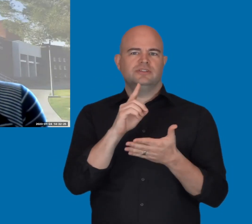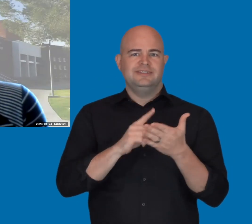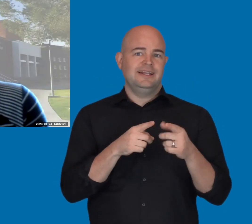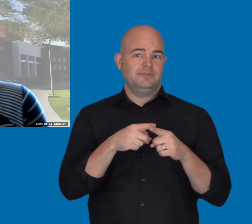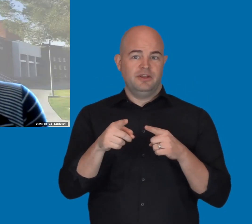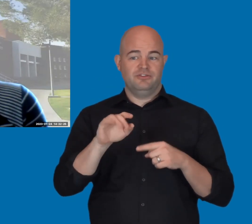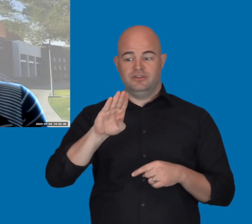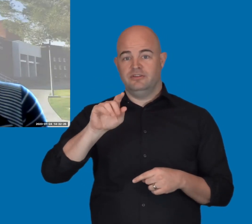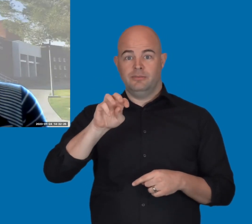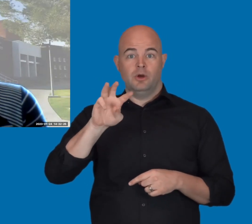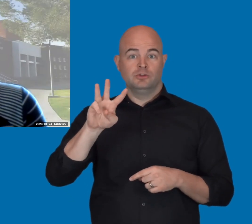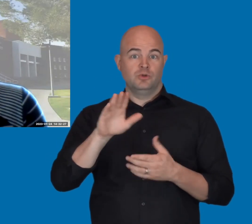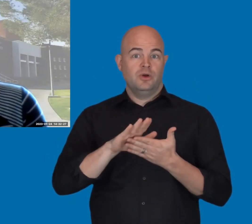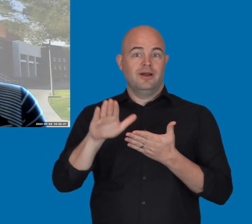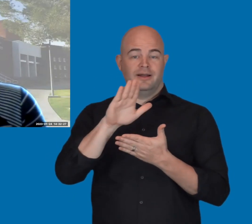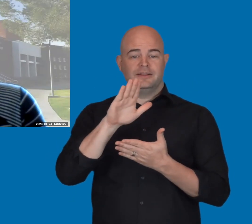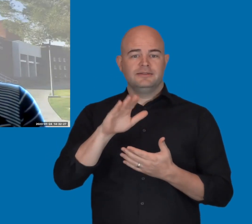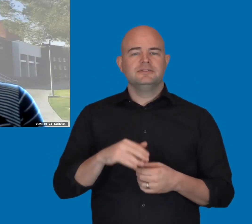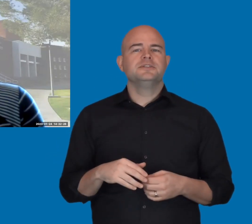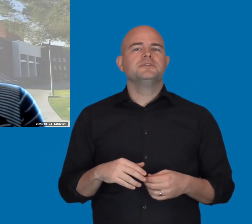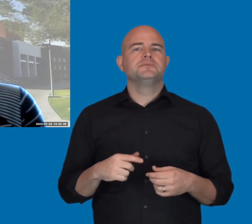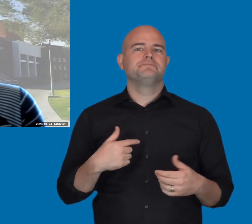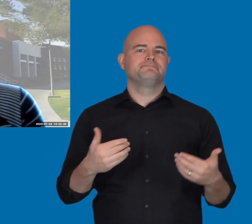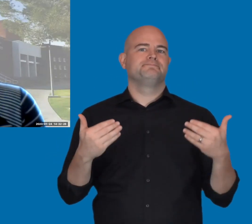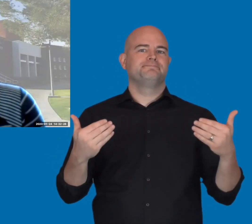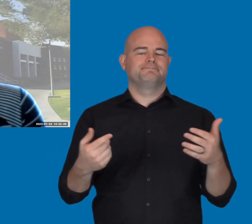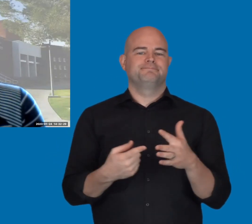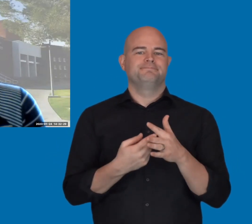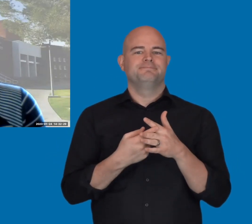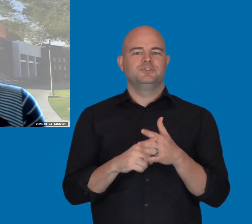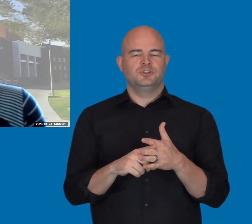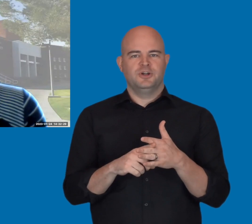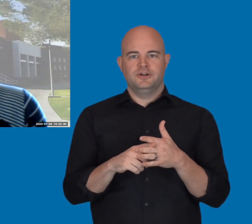And let me go ahead and get started by sharing my screen.